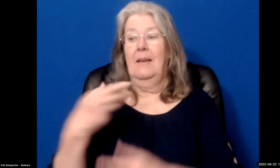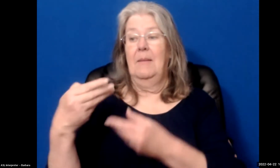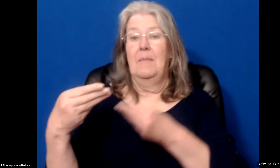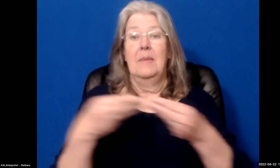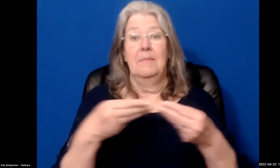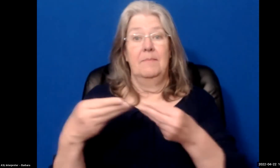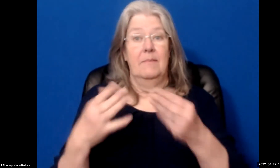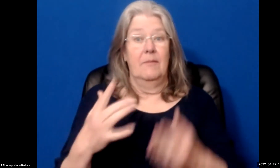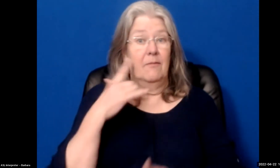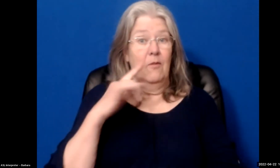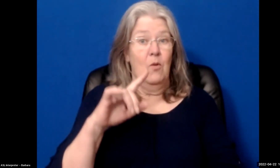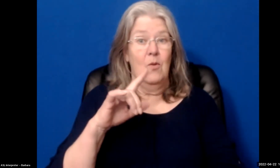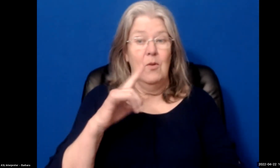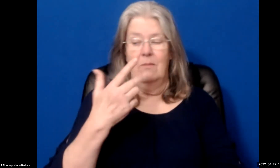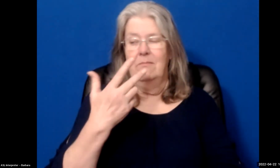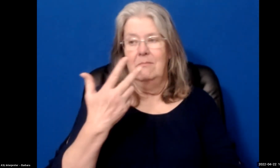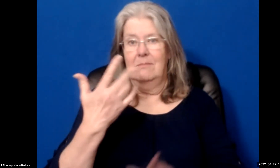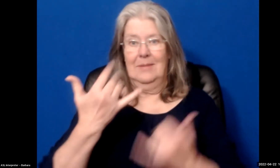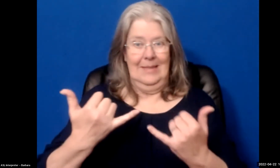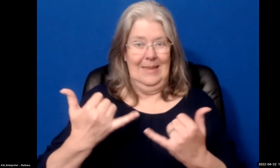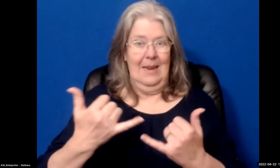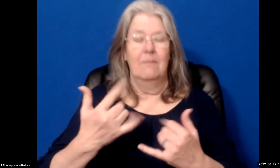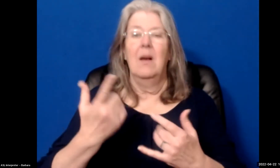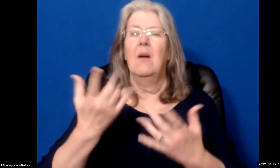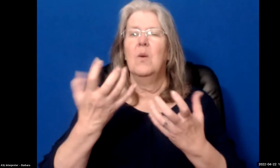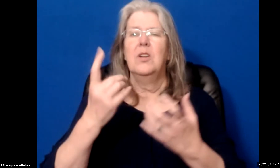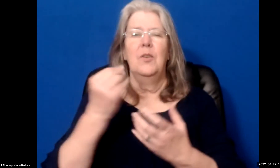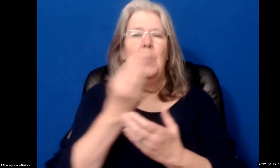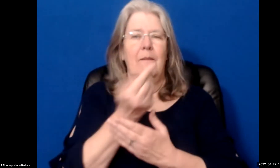And I wanted to do a little bit of housekeeping before we begin with our speakers.